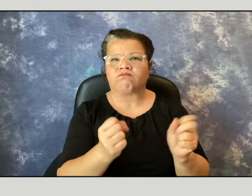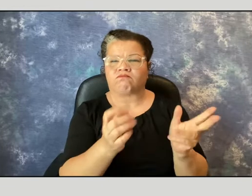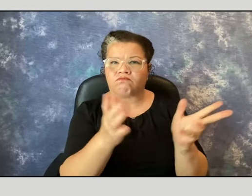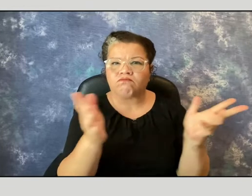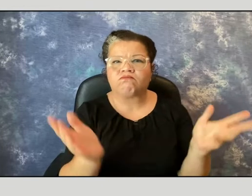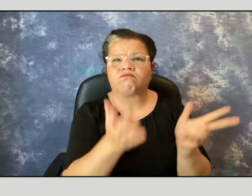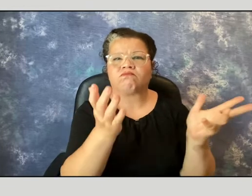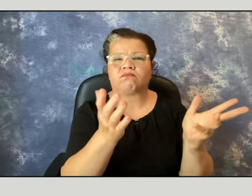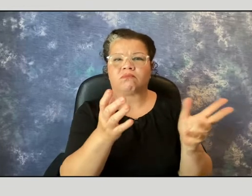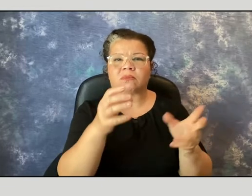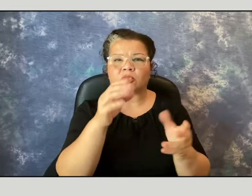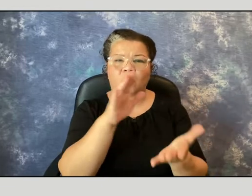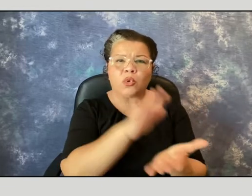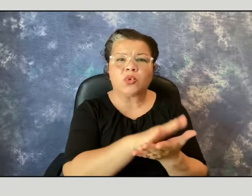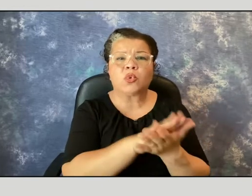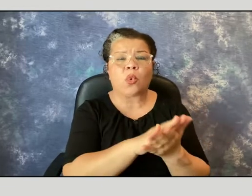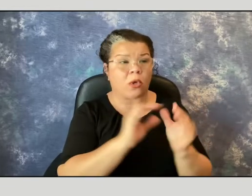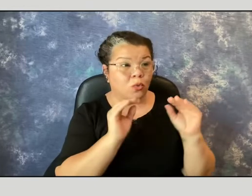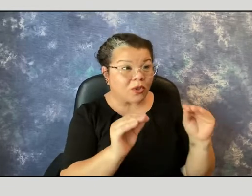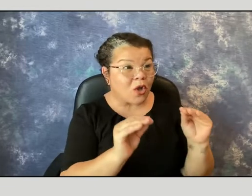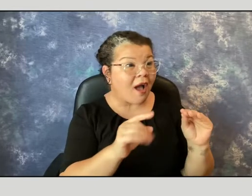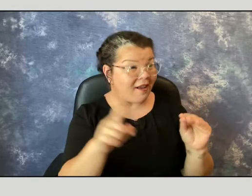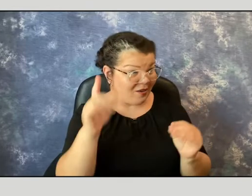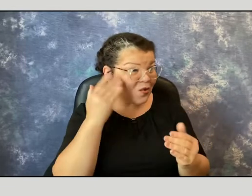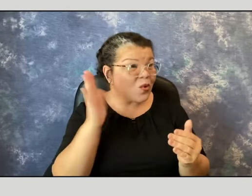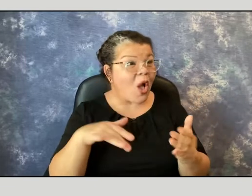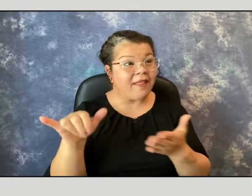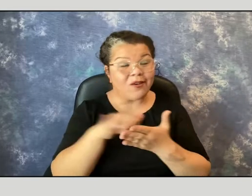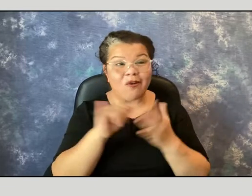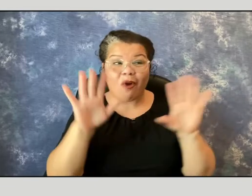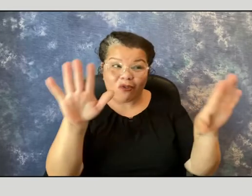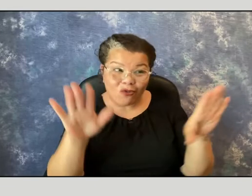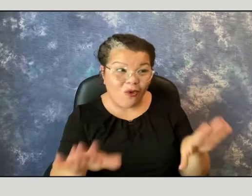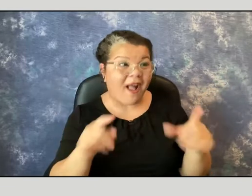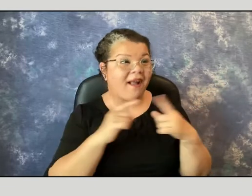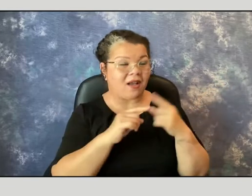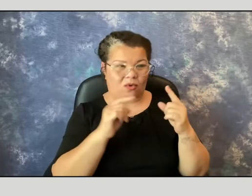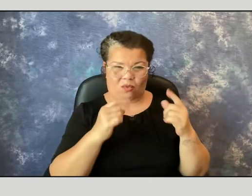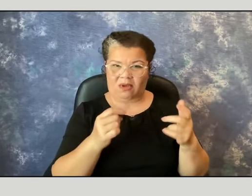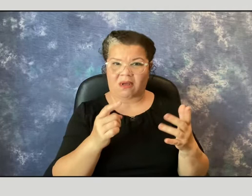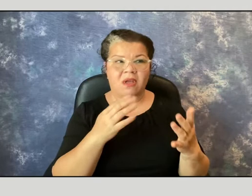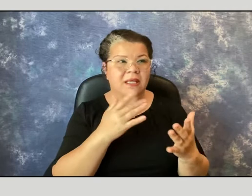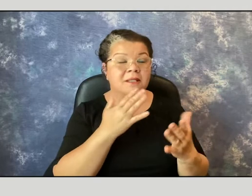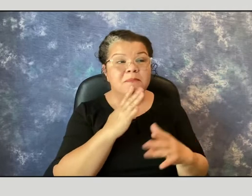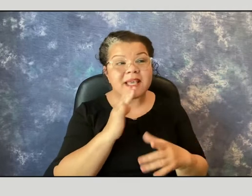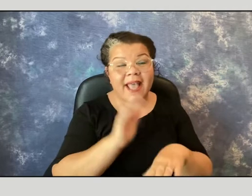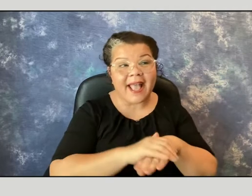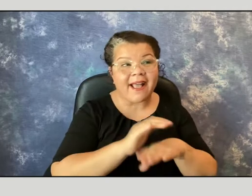where kids were taught about how great New York City was and how great it would be to speak English. You had government offices